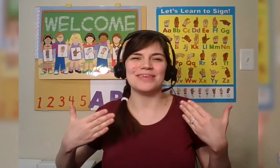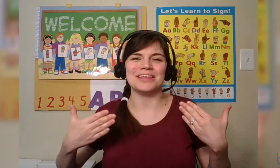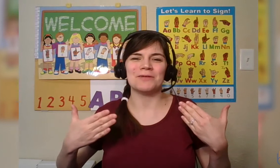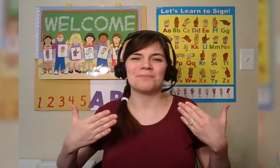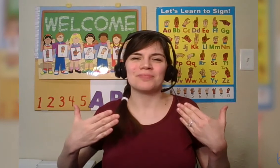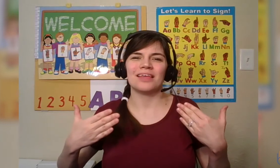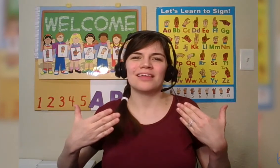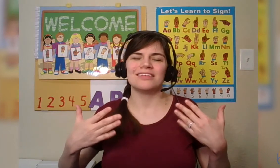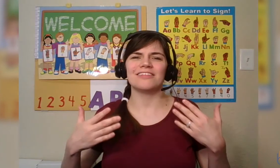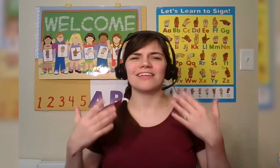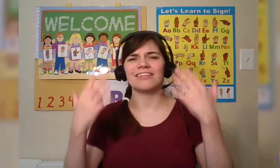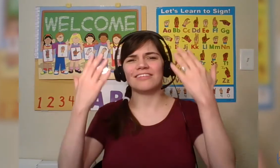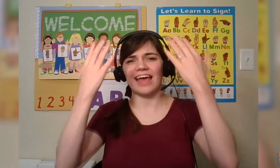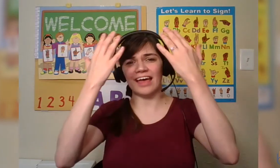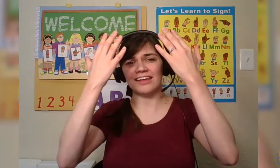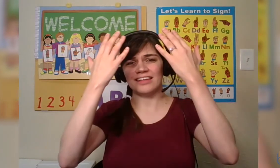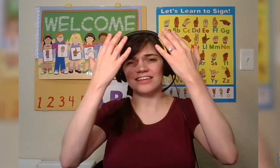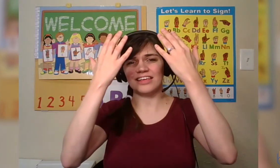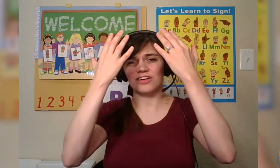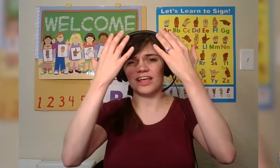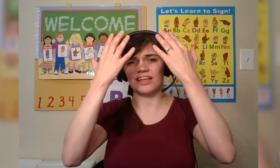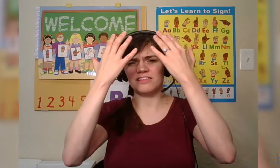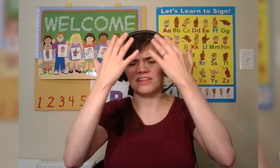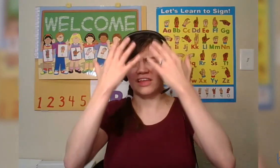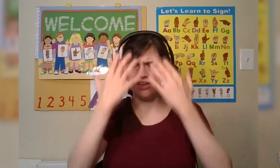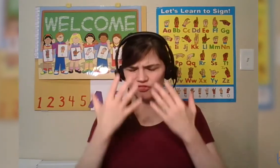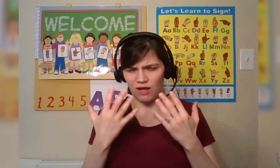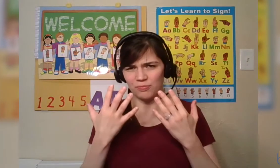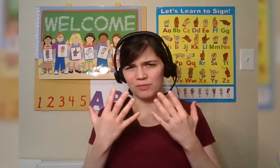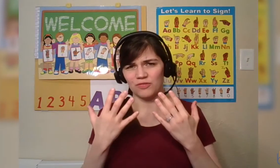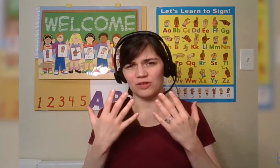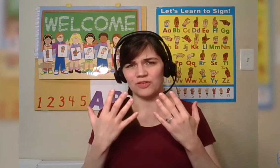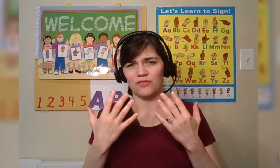To sign "sad," take your hands and drop them in front of your